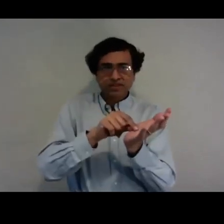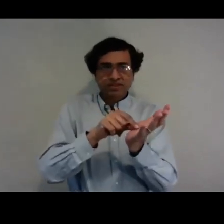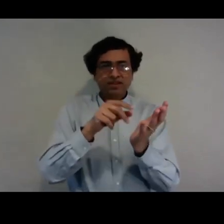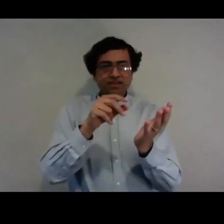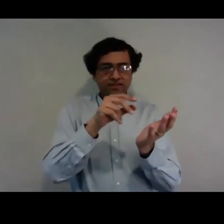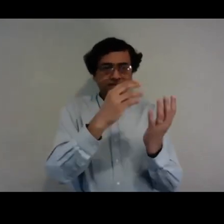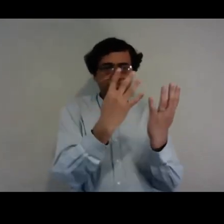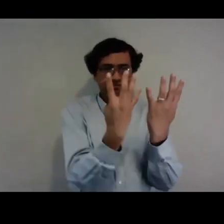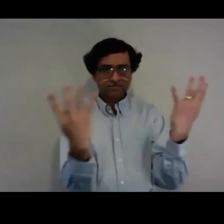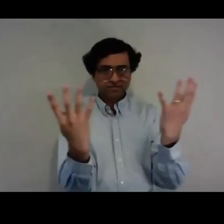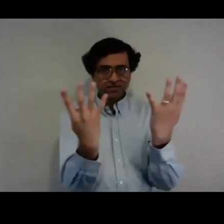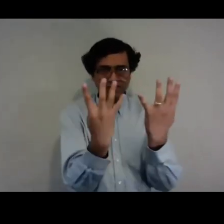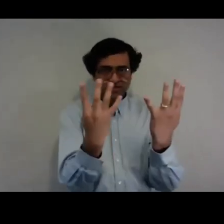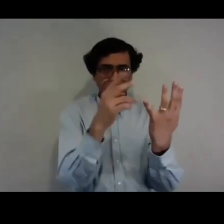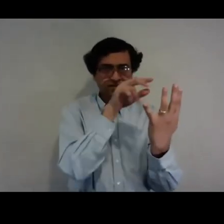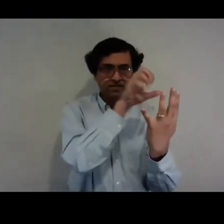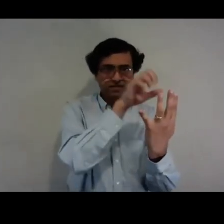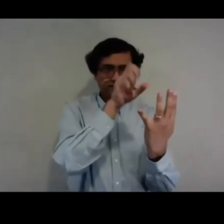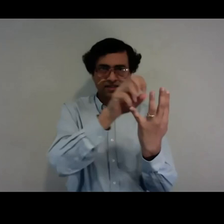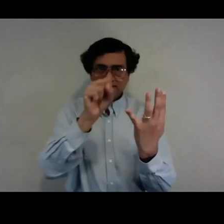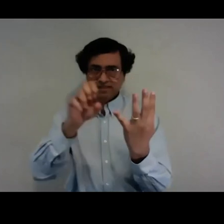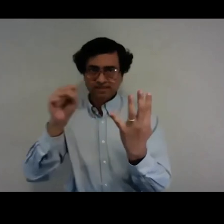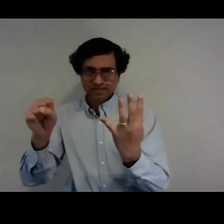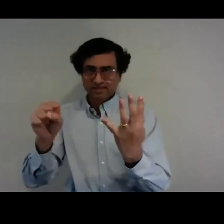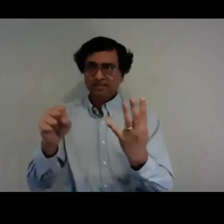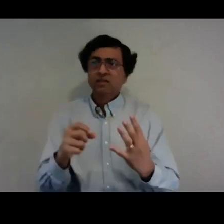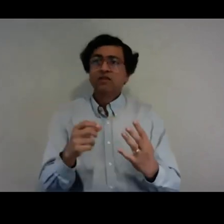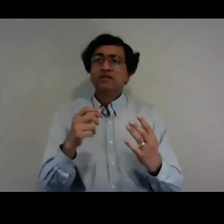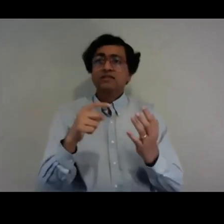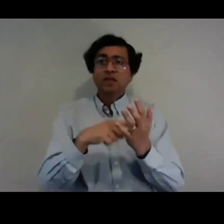So it can come in via the oral channel or the visual channel.